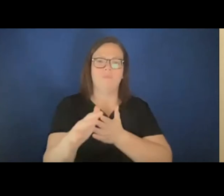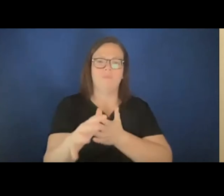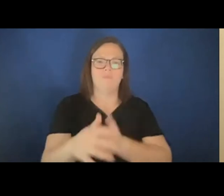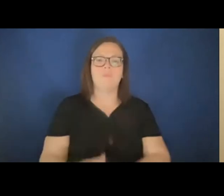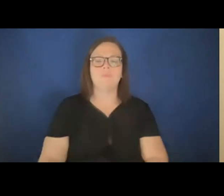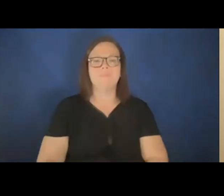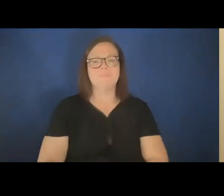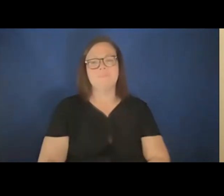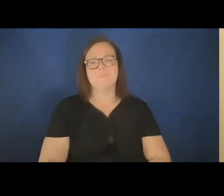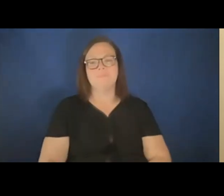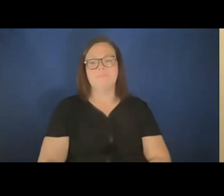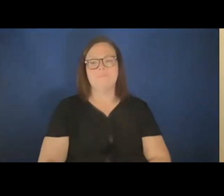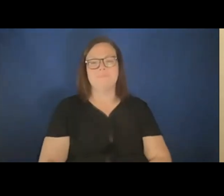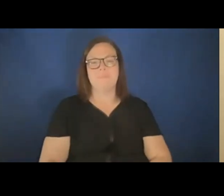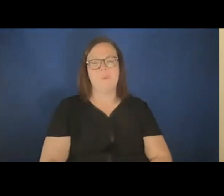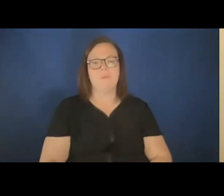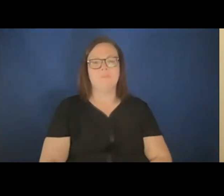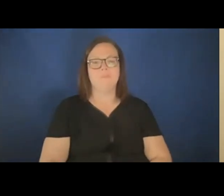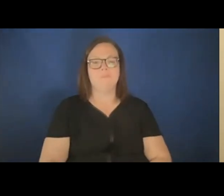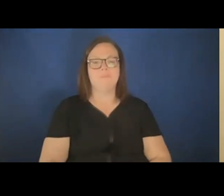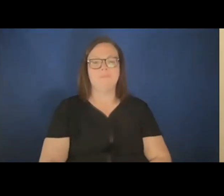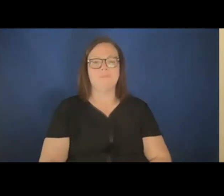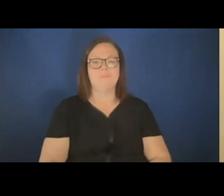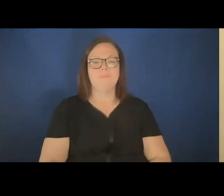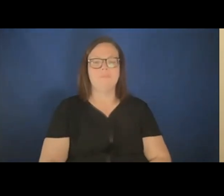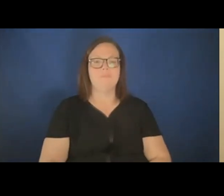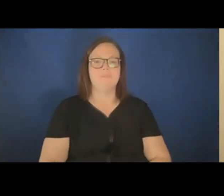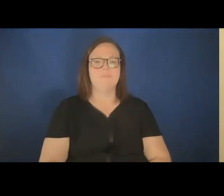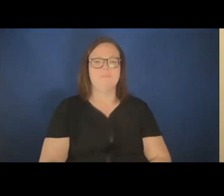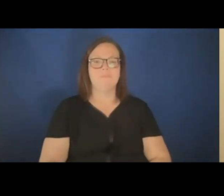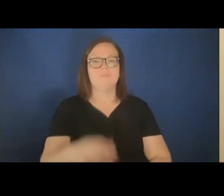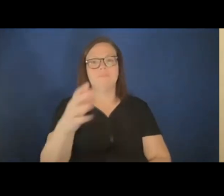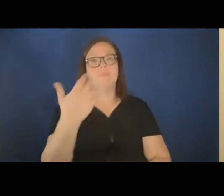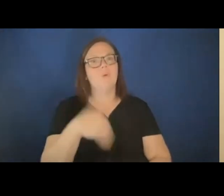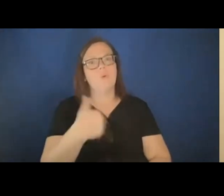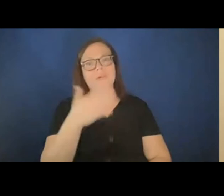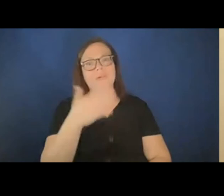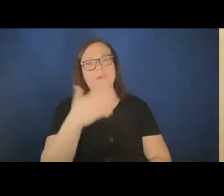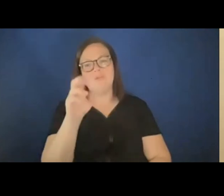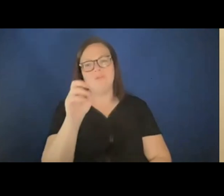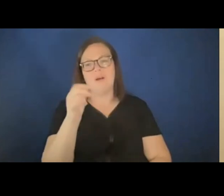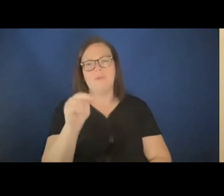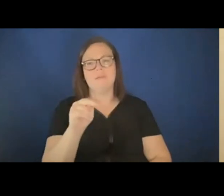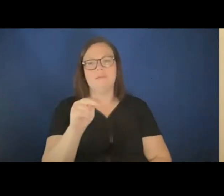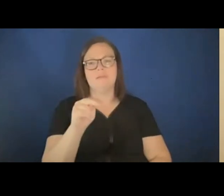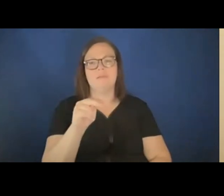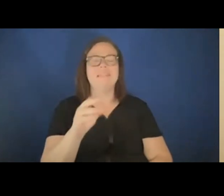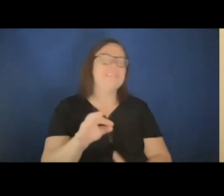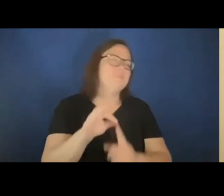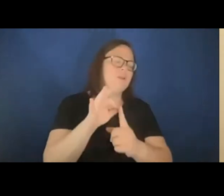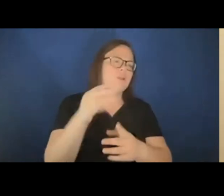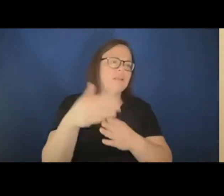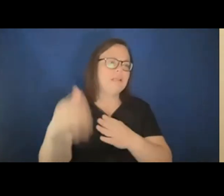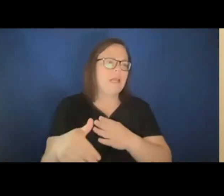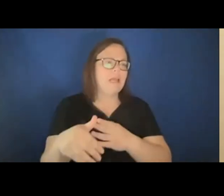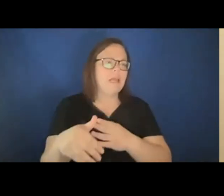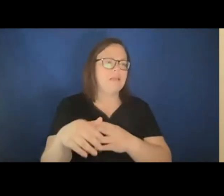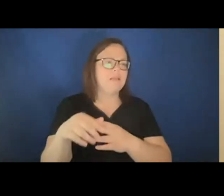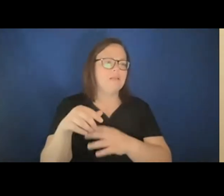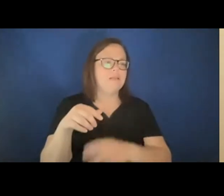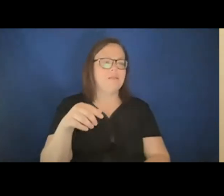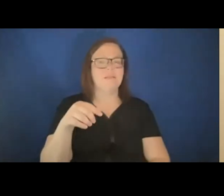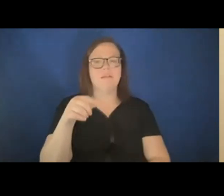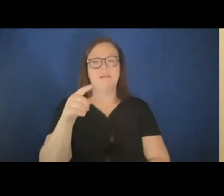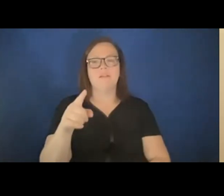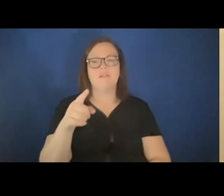Oh my god, thank you, Robin. I love--especially there at the end--the way you're reading that--there's